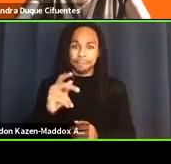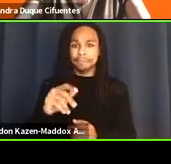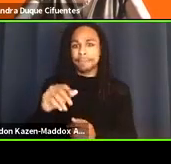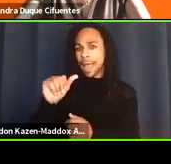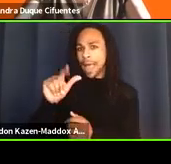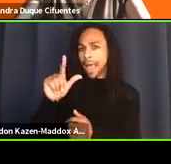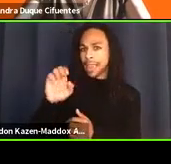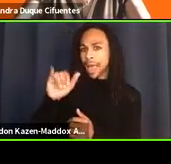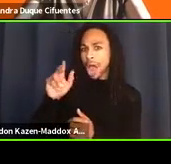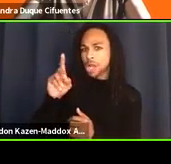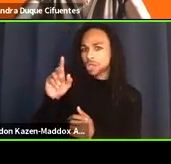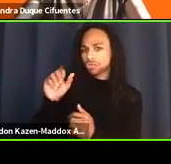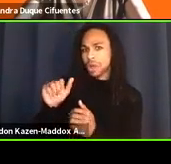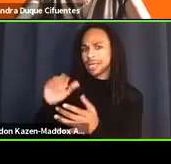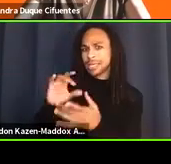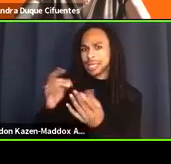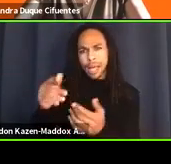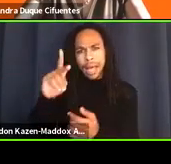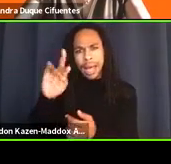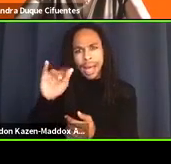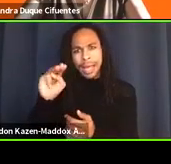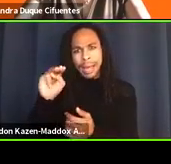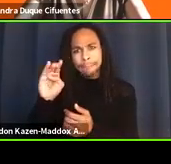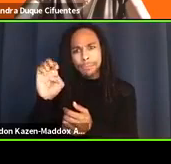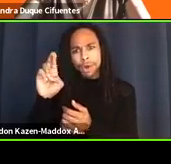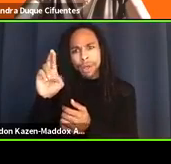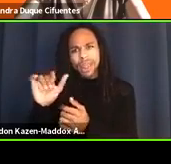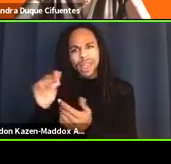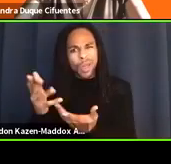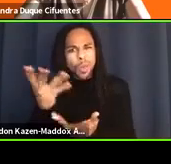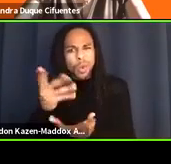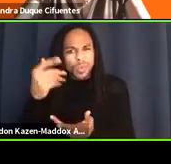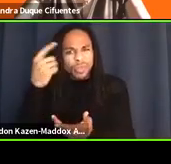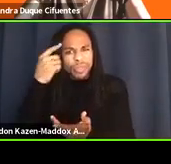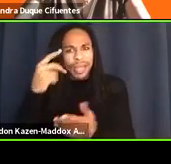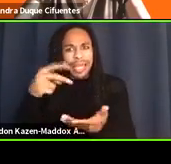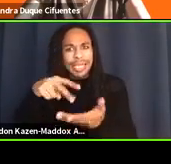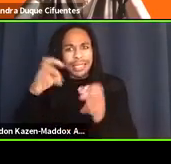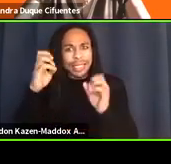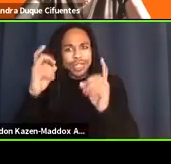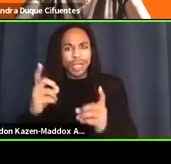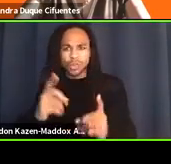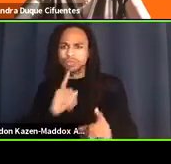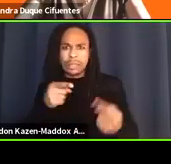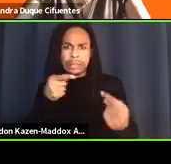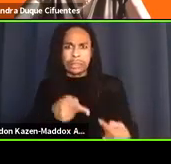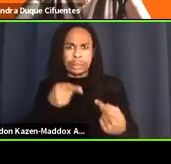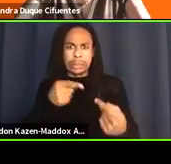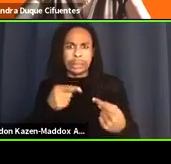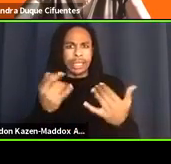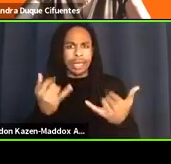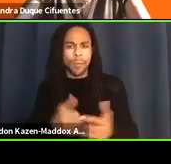the work we are doing and by documenting the work, we are able to use all of that work